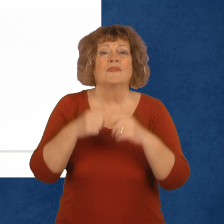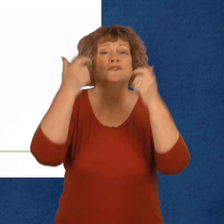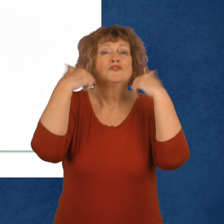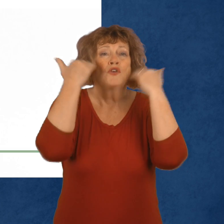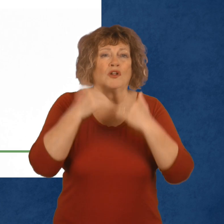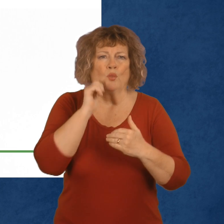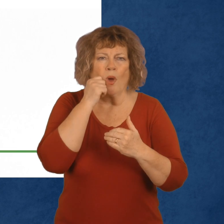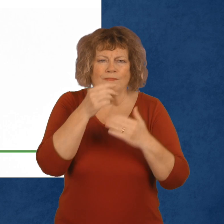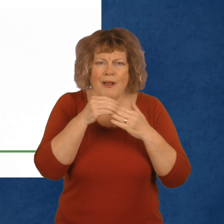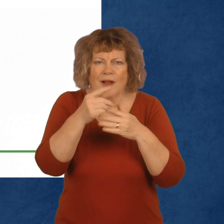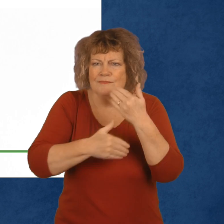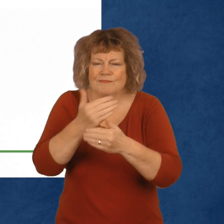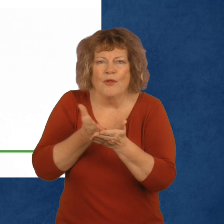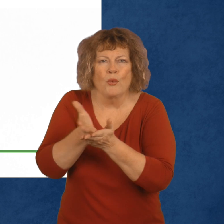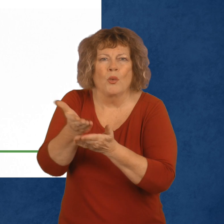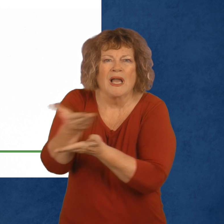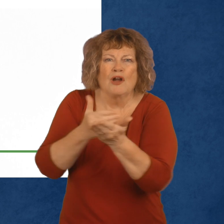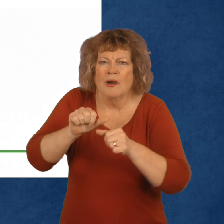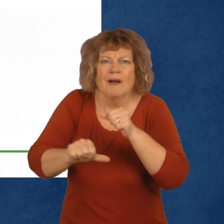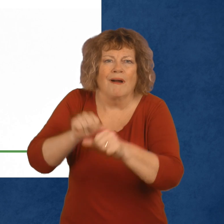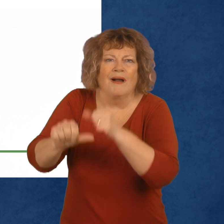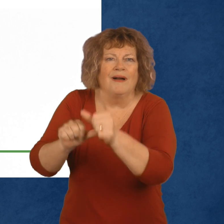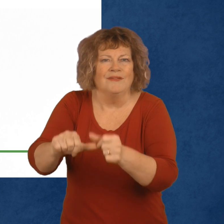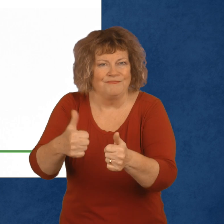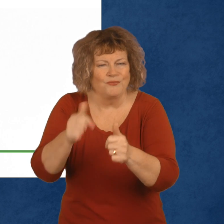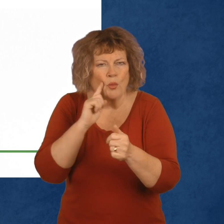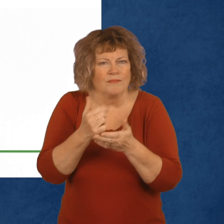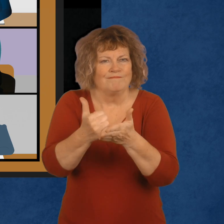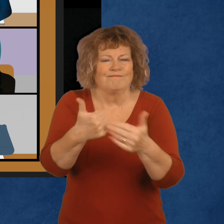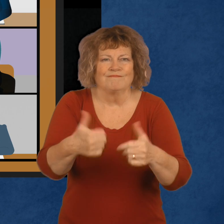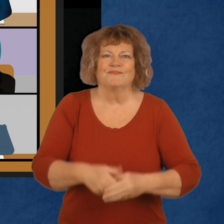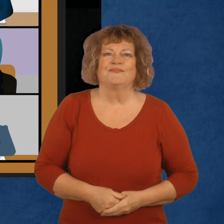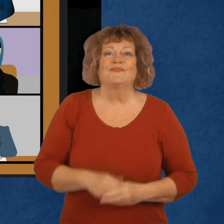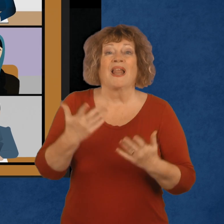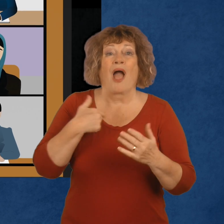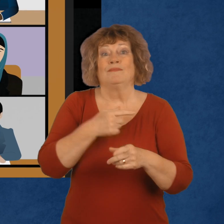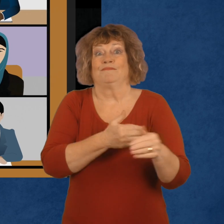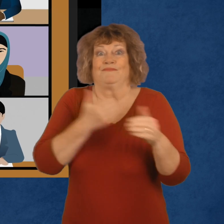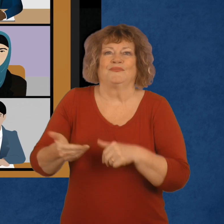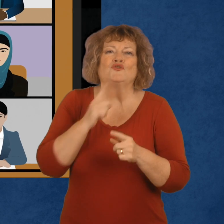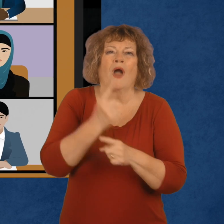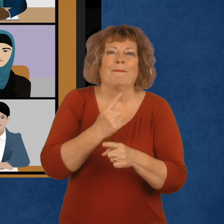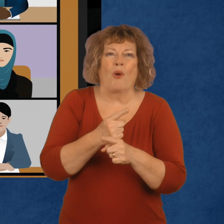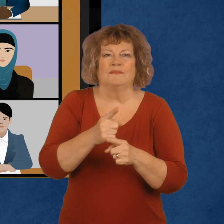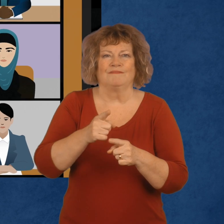Let’s move on to talk about how you should behave in the hearing. It’s really important that you have your say in the hearing.